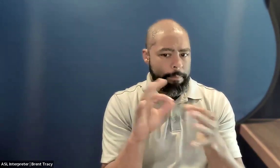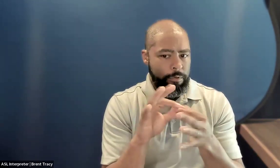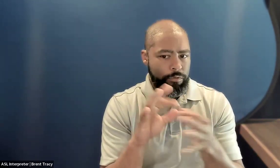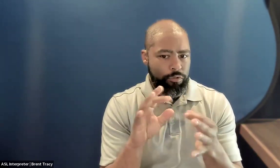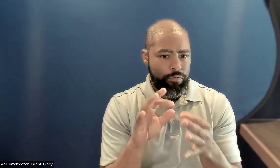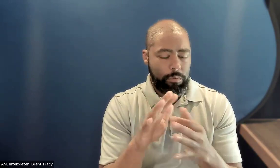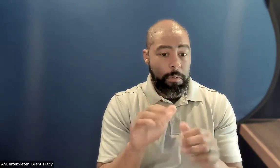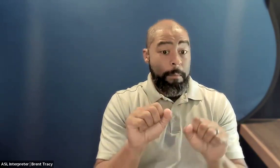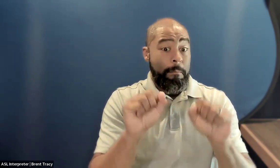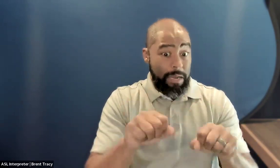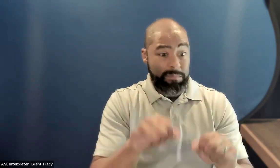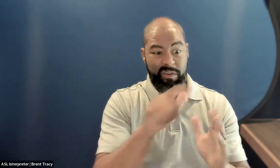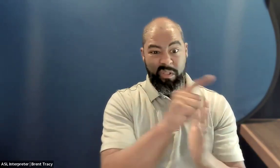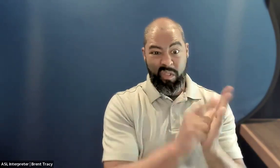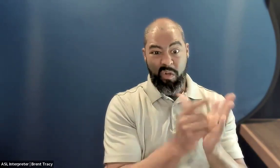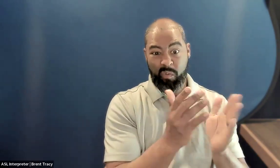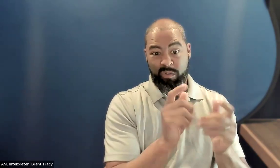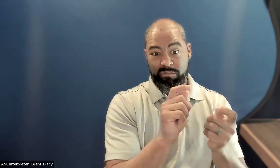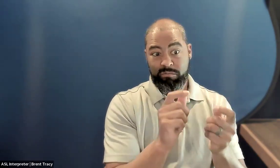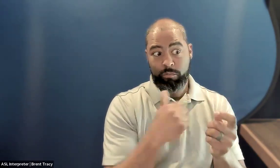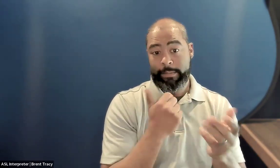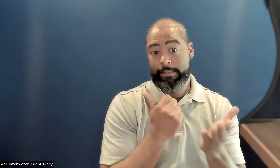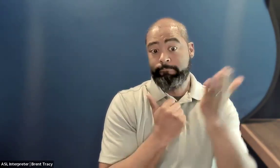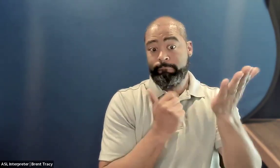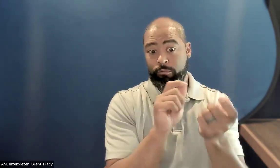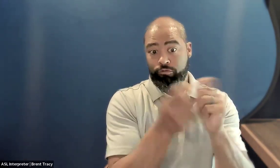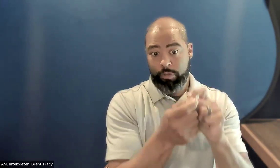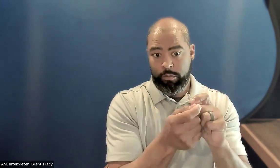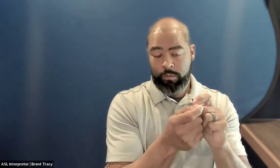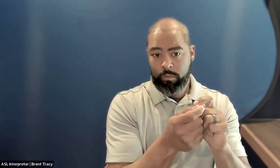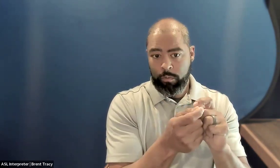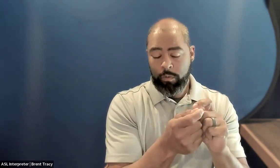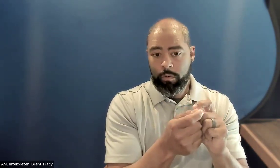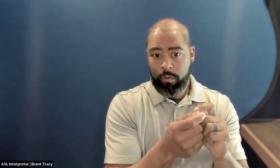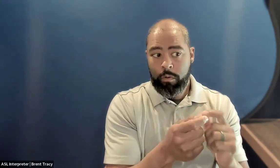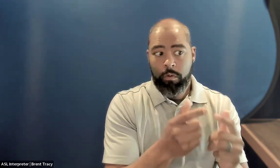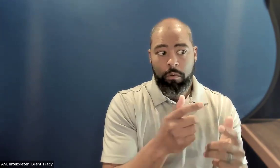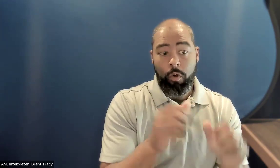this straw proposal to solicit some initial public feedback on that concept.